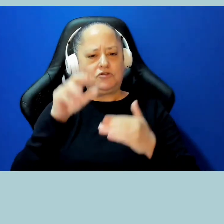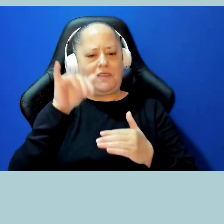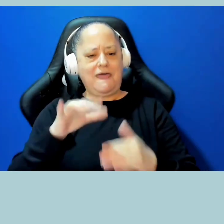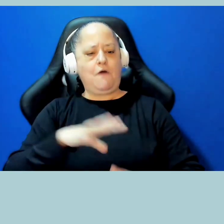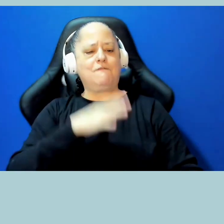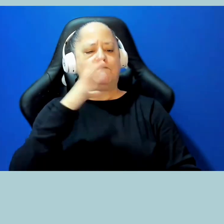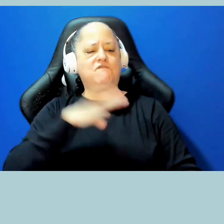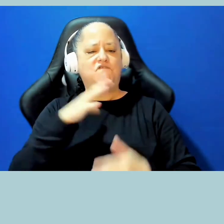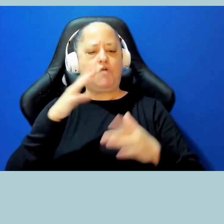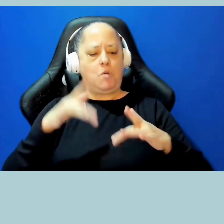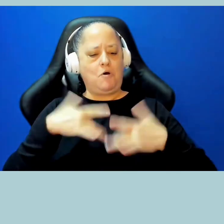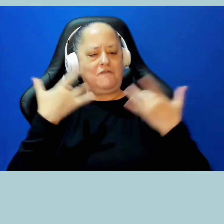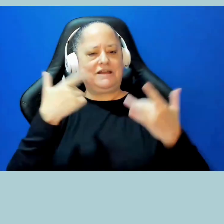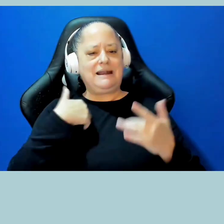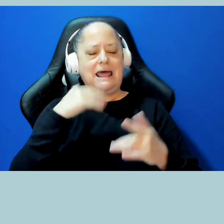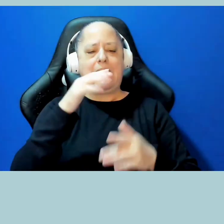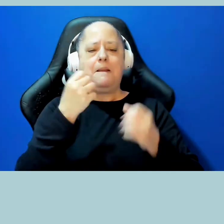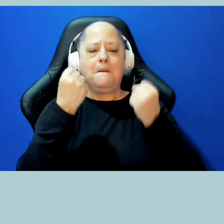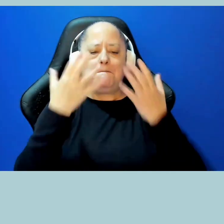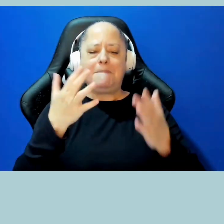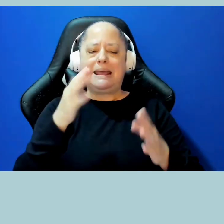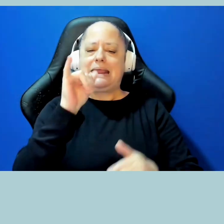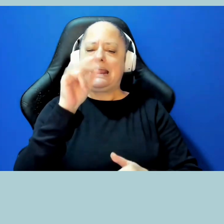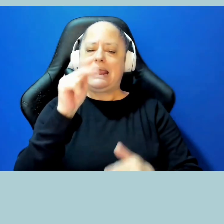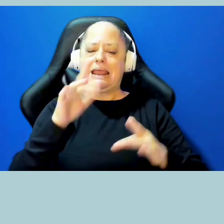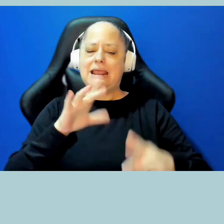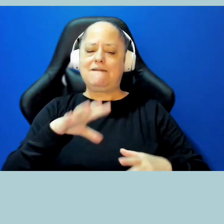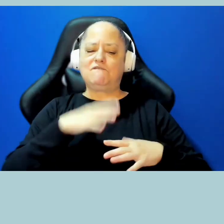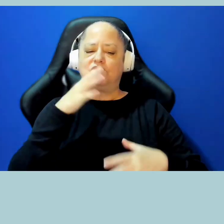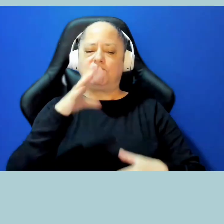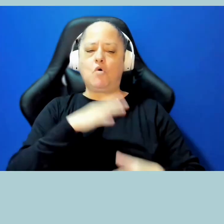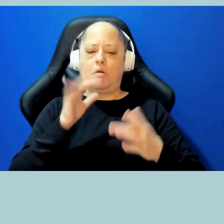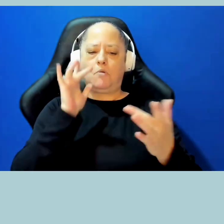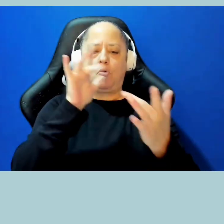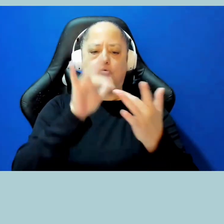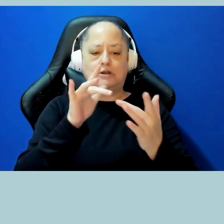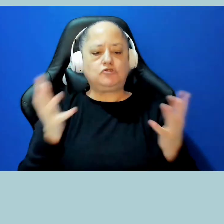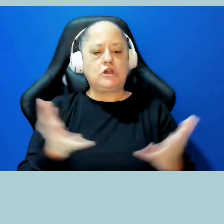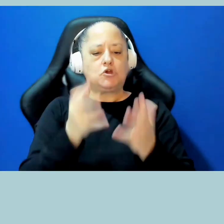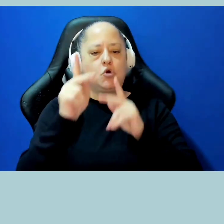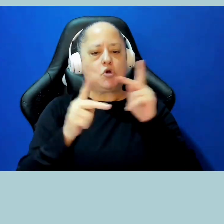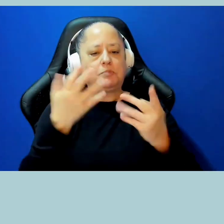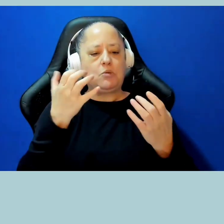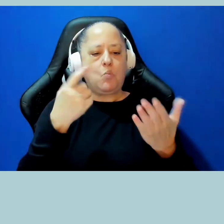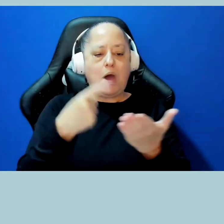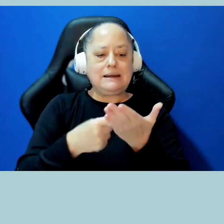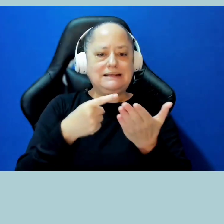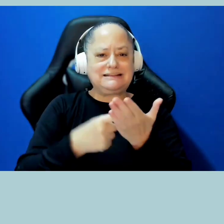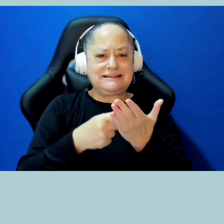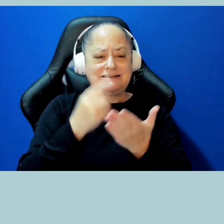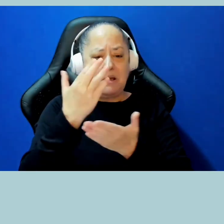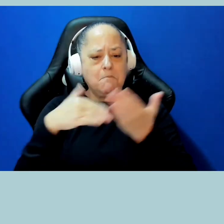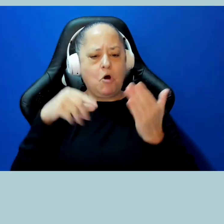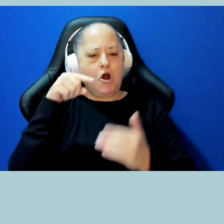also had lots of informal reach out. So we really encouraged people that if they wanted to discuss an aspect of this if they wanted to give input and feedback